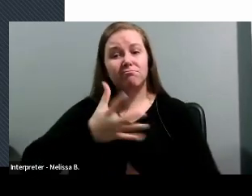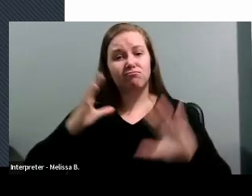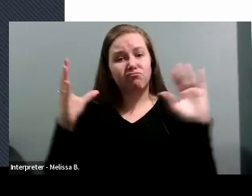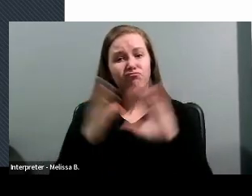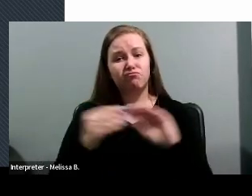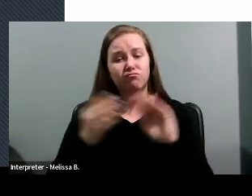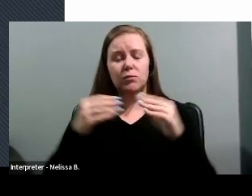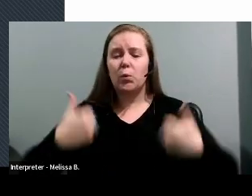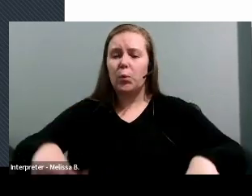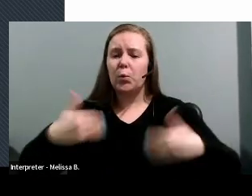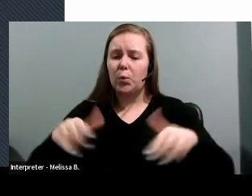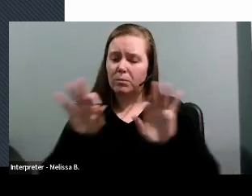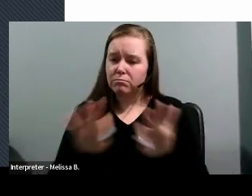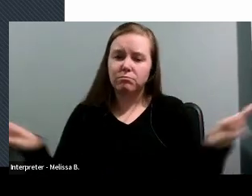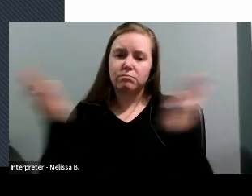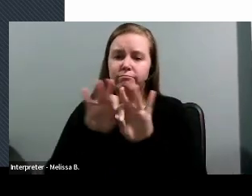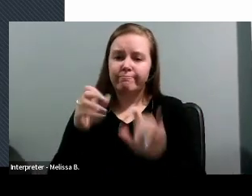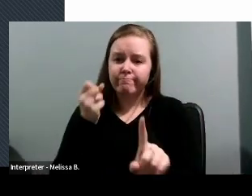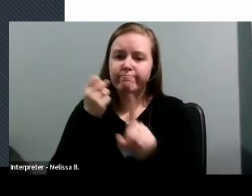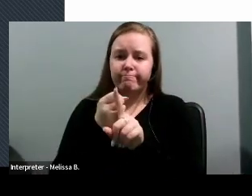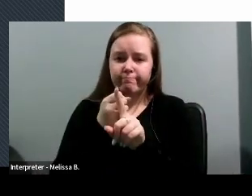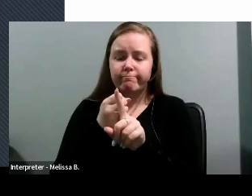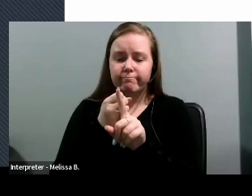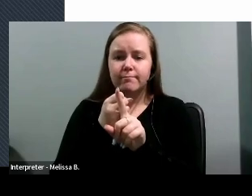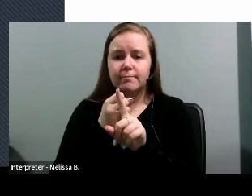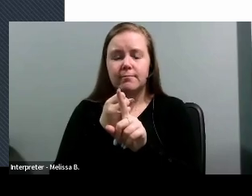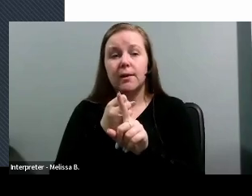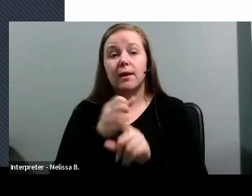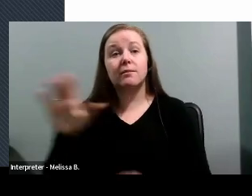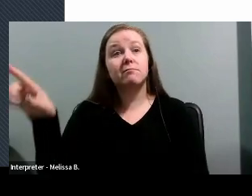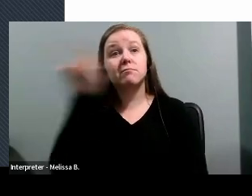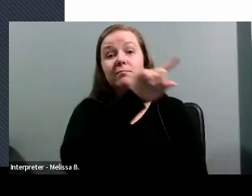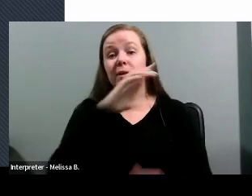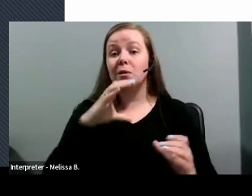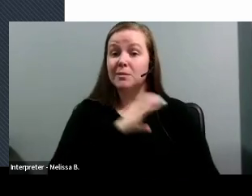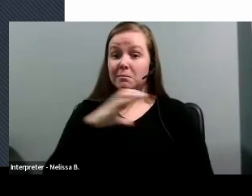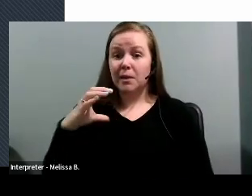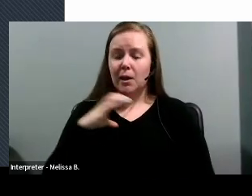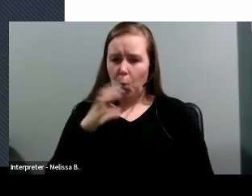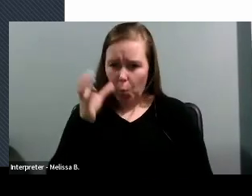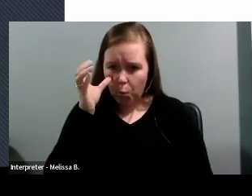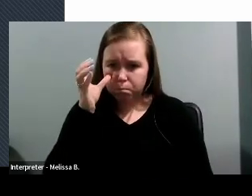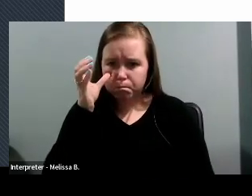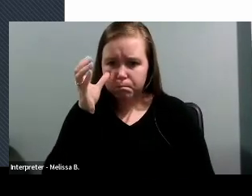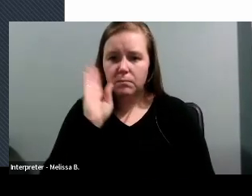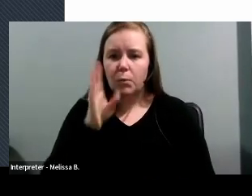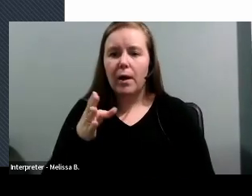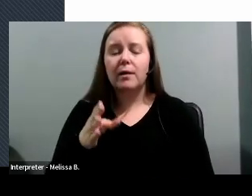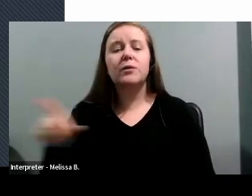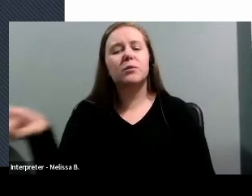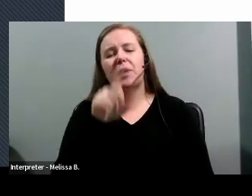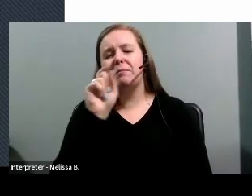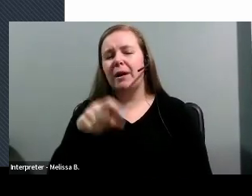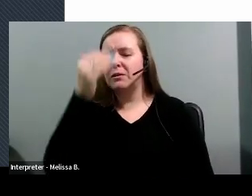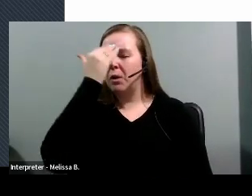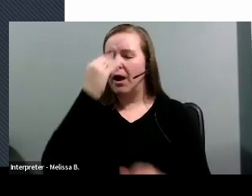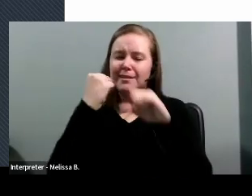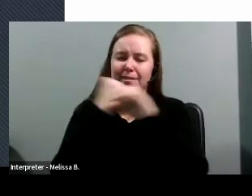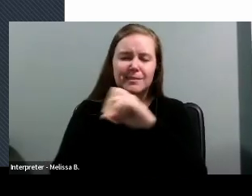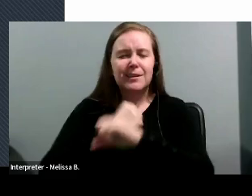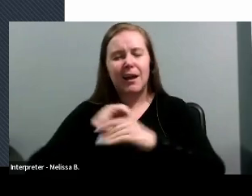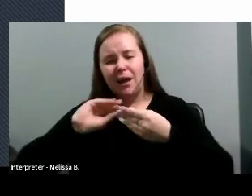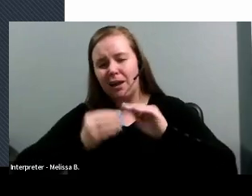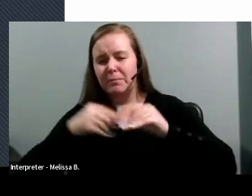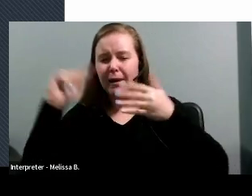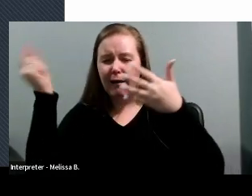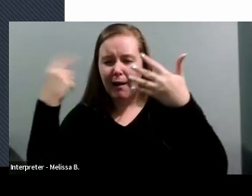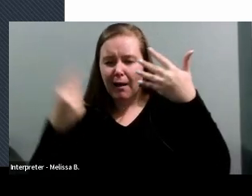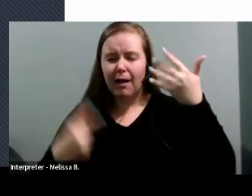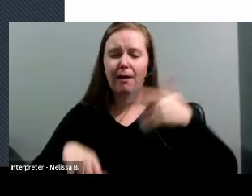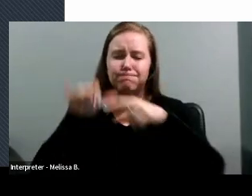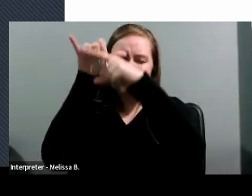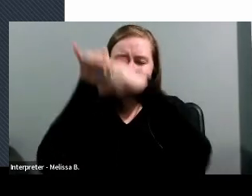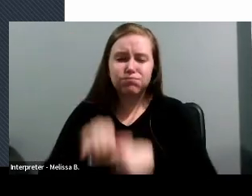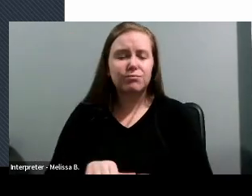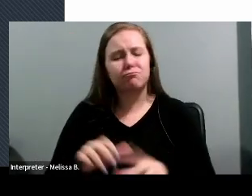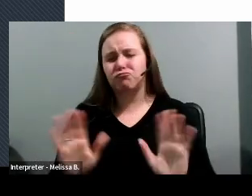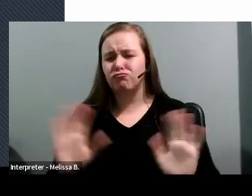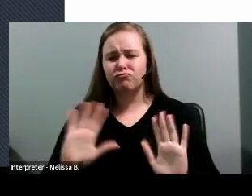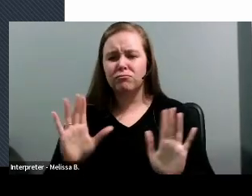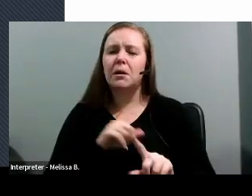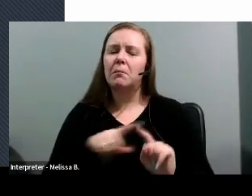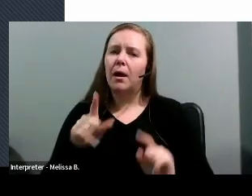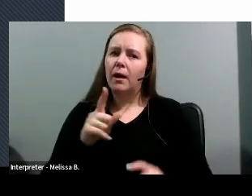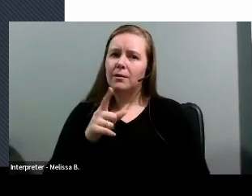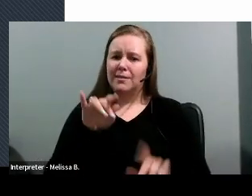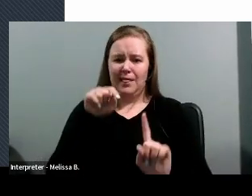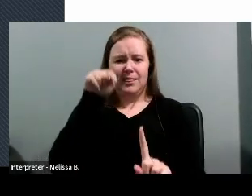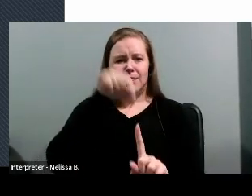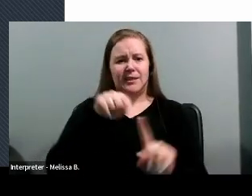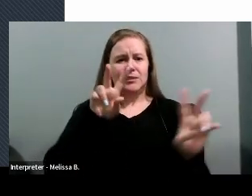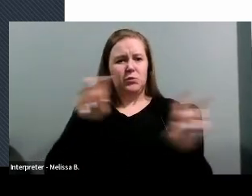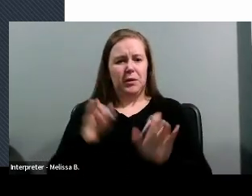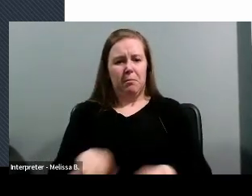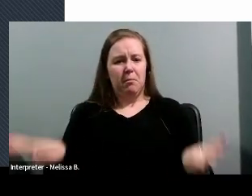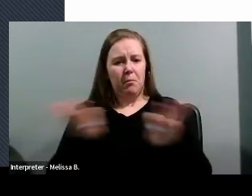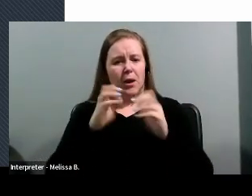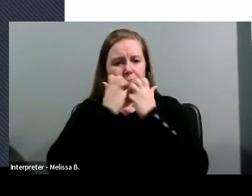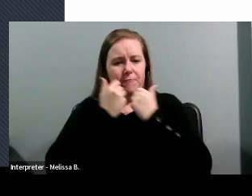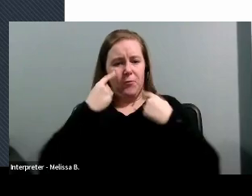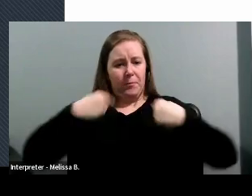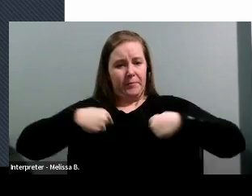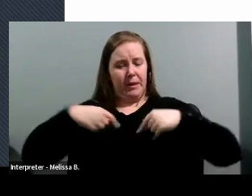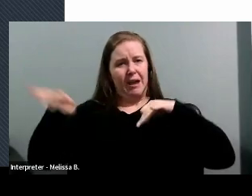Shannon Spencer (she/her): And it really catches the attention of the committee members. You don't have to know all the numbers or technical terms that's within the city budget, but sharing why something's important to you and why you think there needs to be a change.